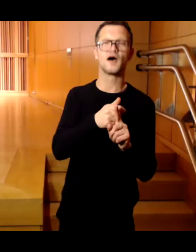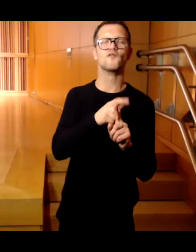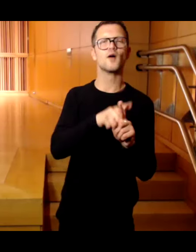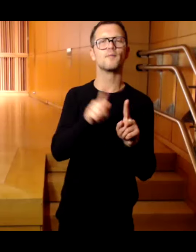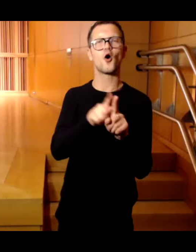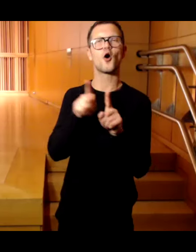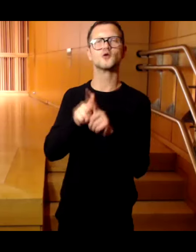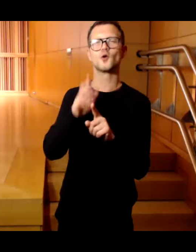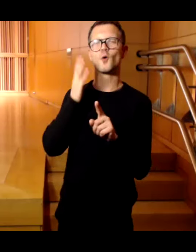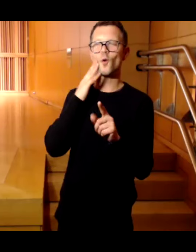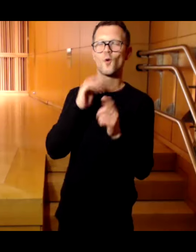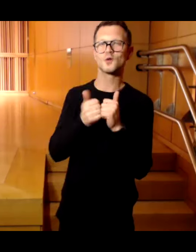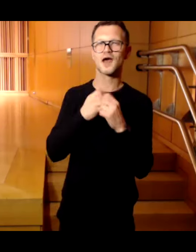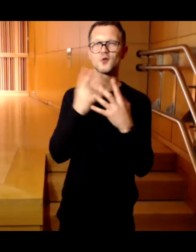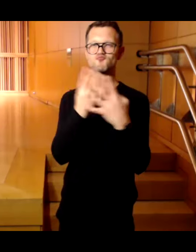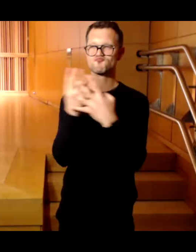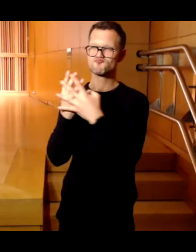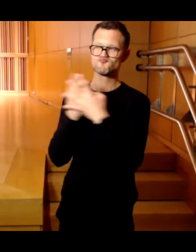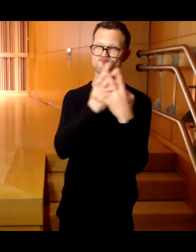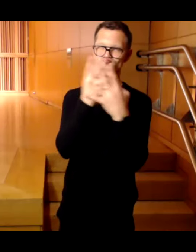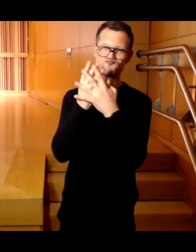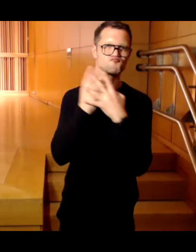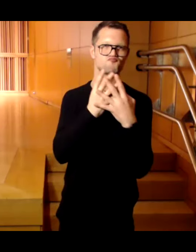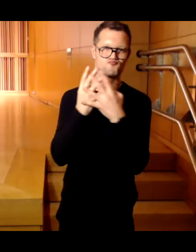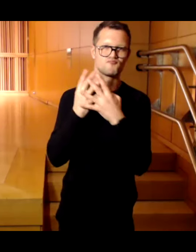But also knows how to see through the institutional blinders and hold open.